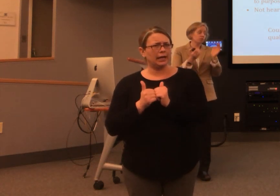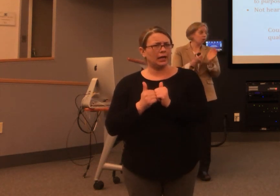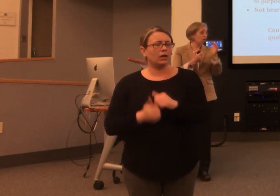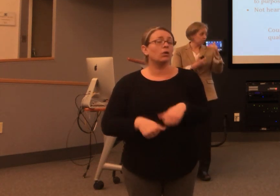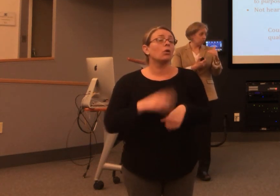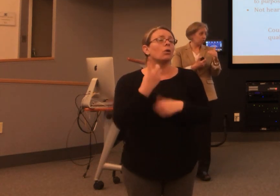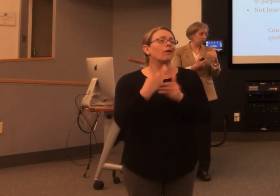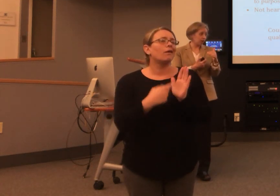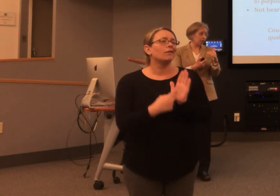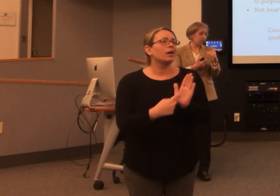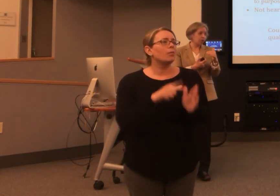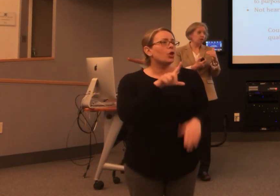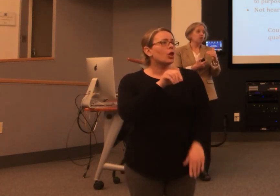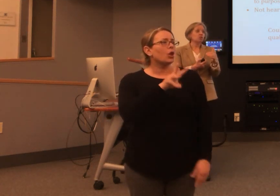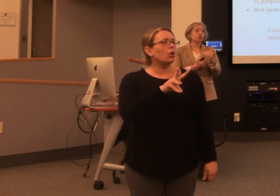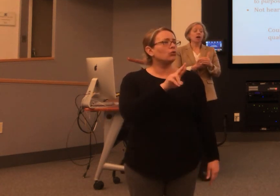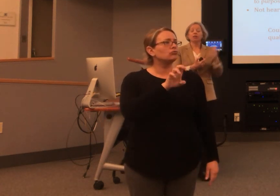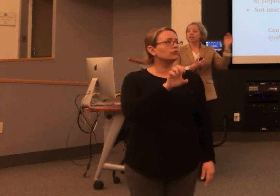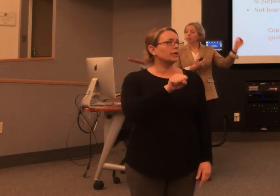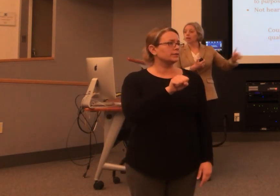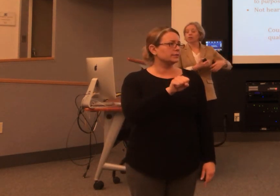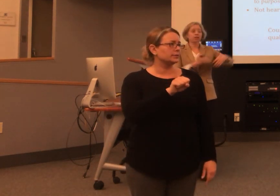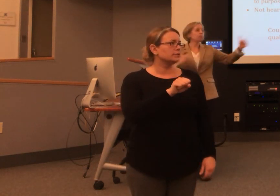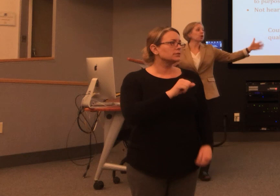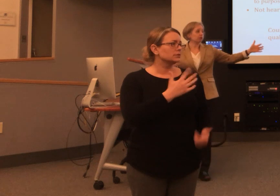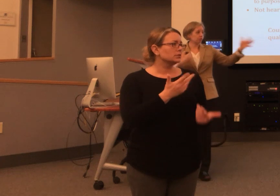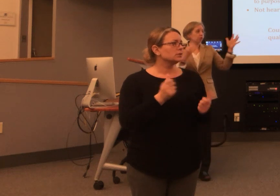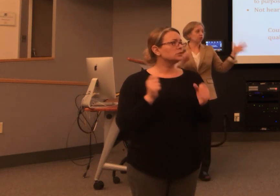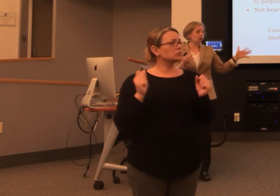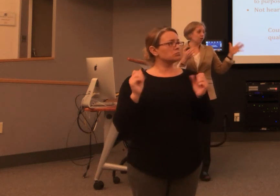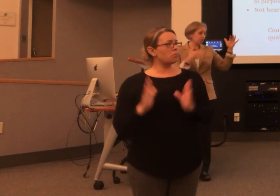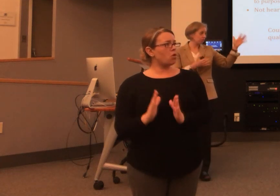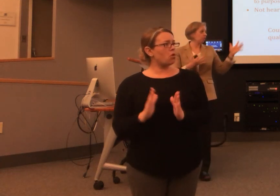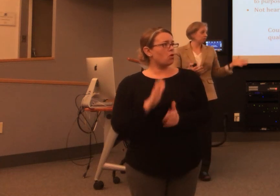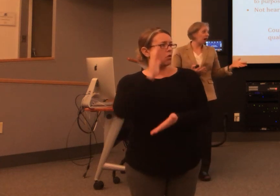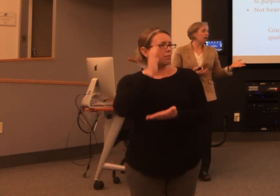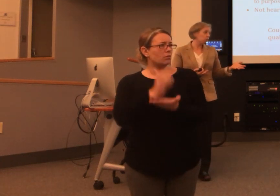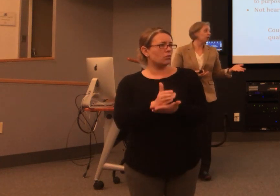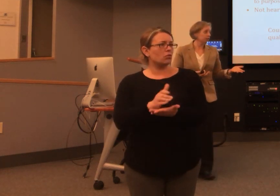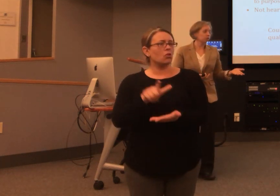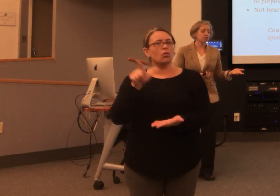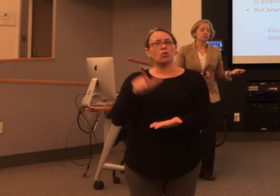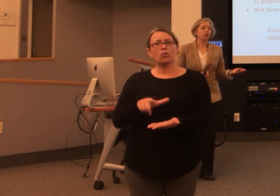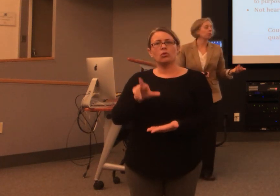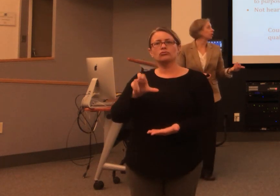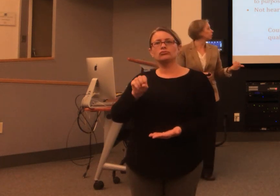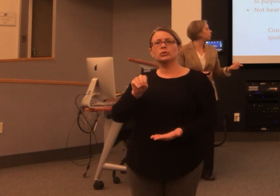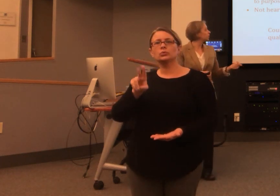small photograph, so you're not impairing the market for a large quality resolutions of that work.